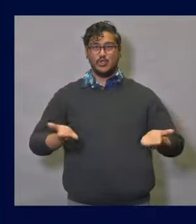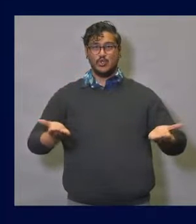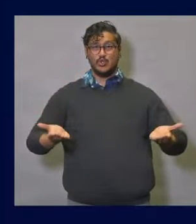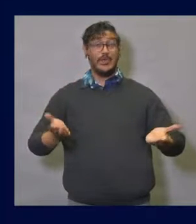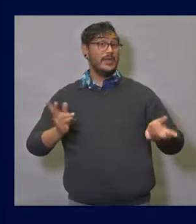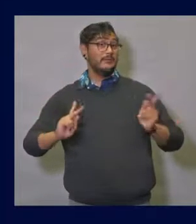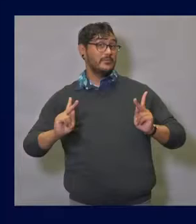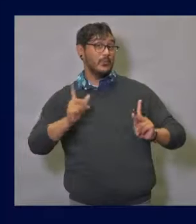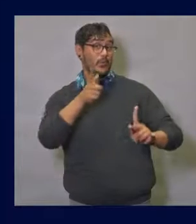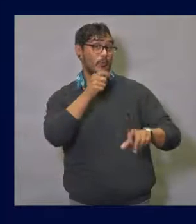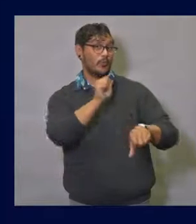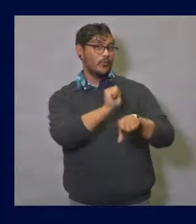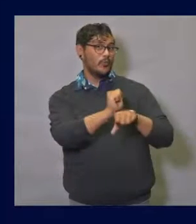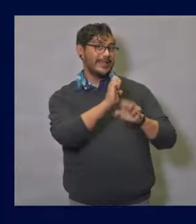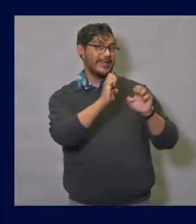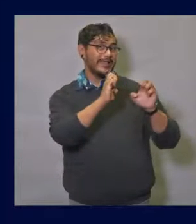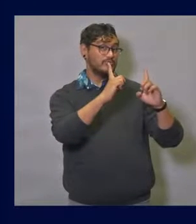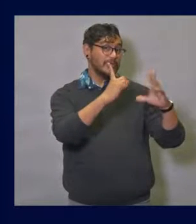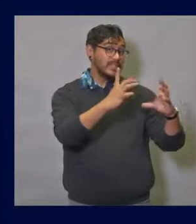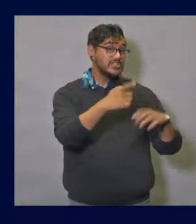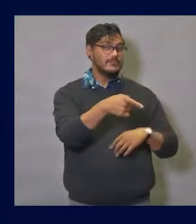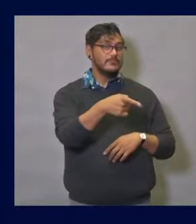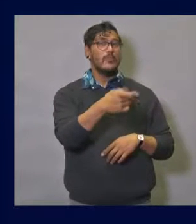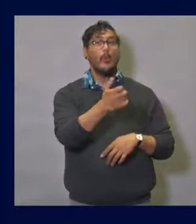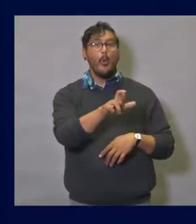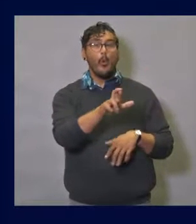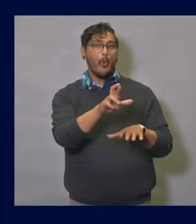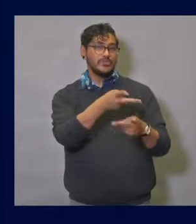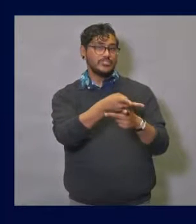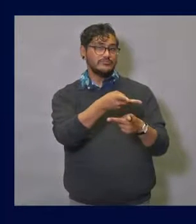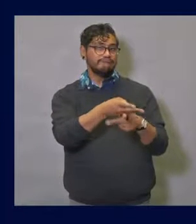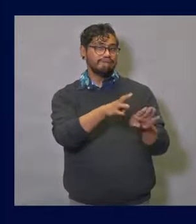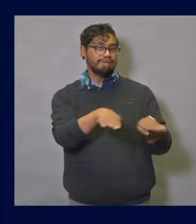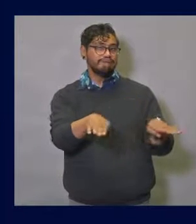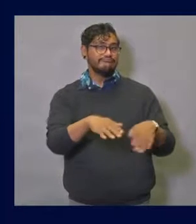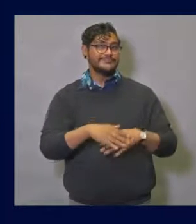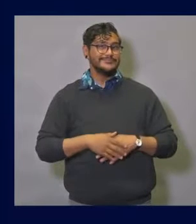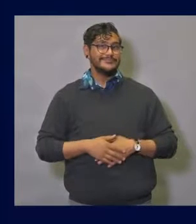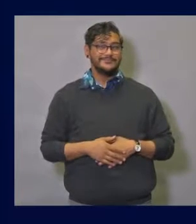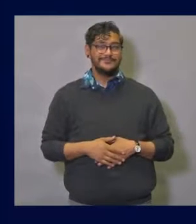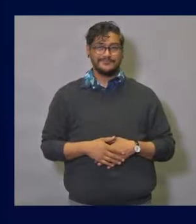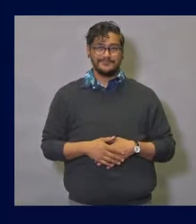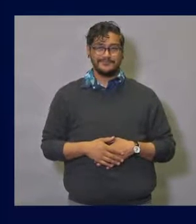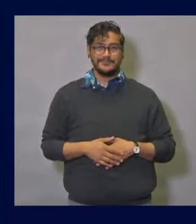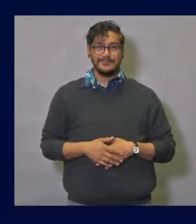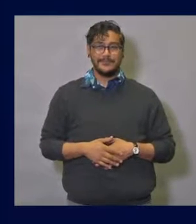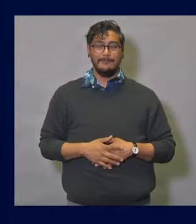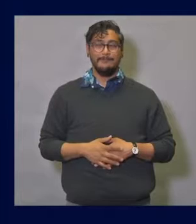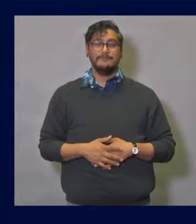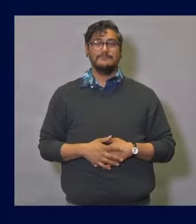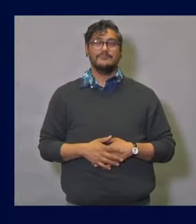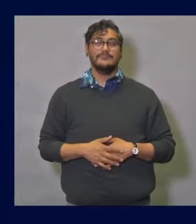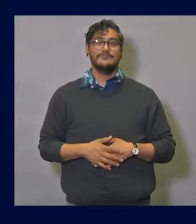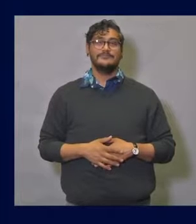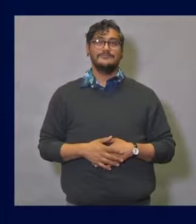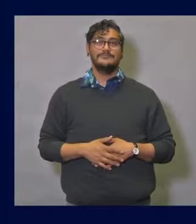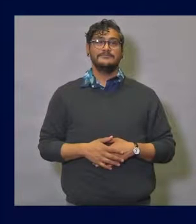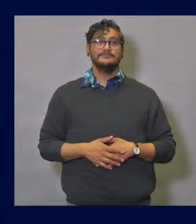BEING USED FOR RESIDENTS 65 YEARS AND OLDER AND PEOPLE WORKING IN EDUCATION OR THE